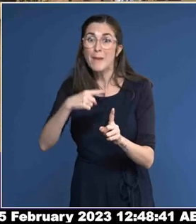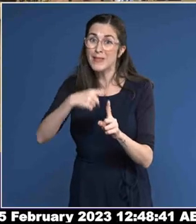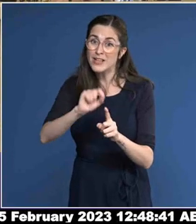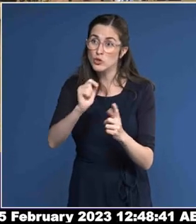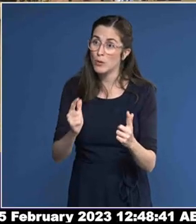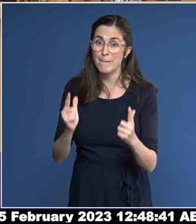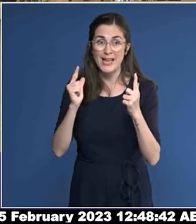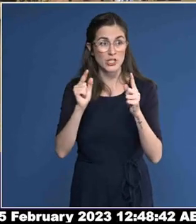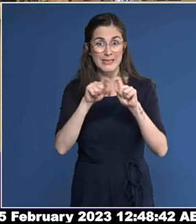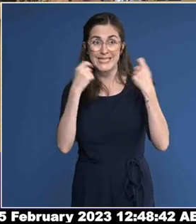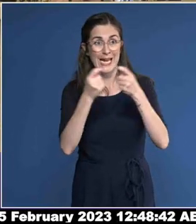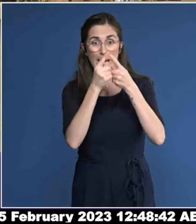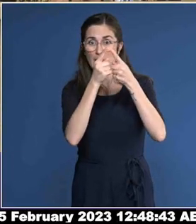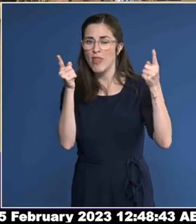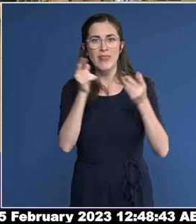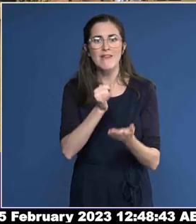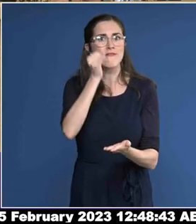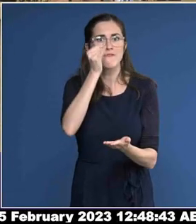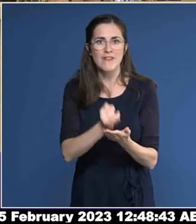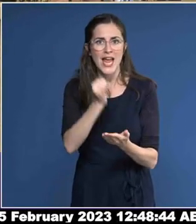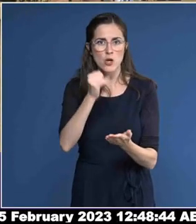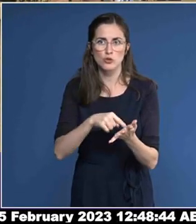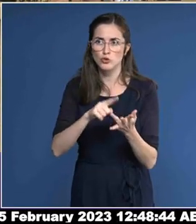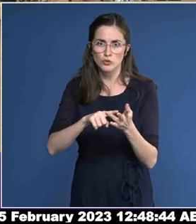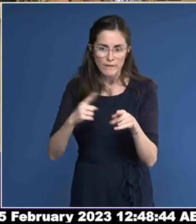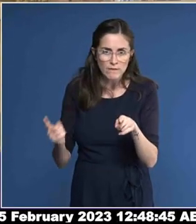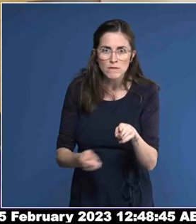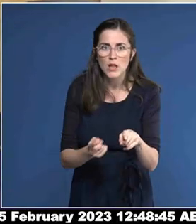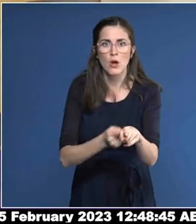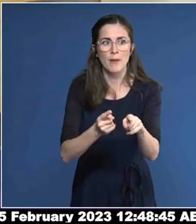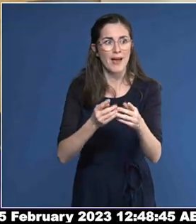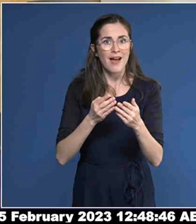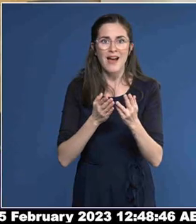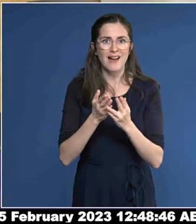indicators of the serious cultural and structural issues impacting on Afford's